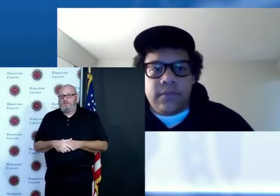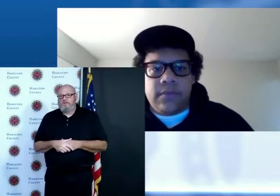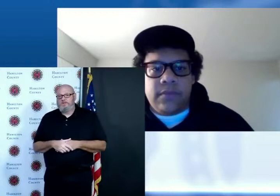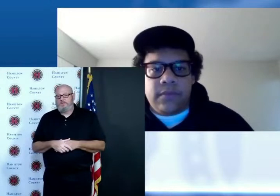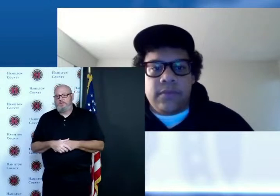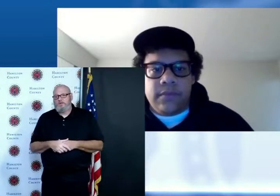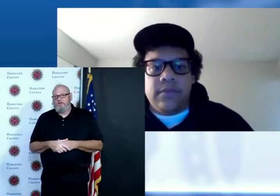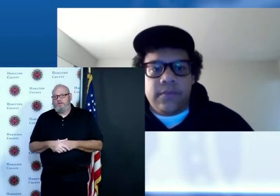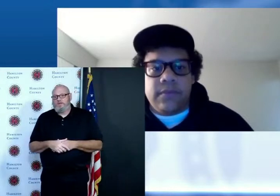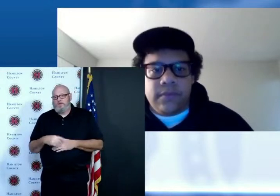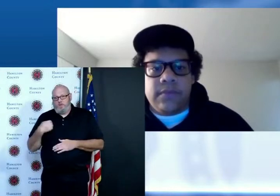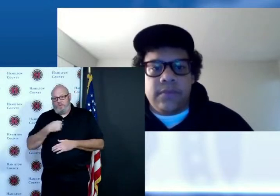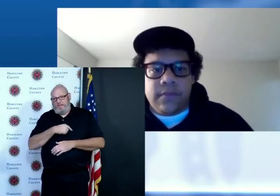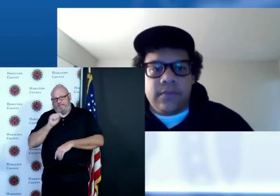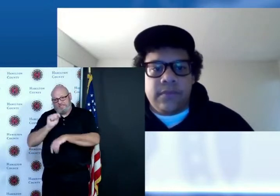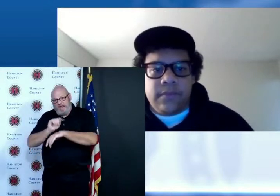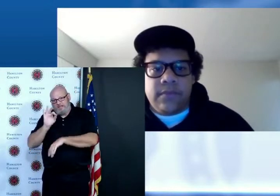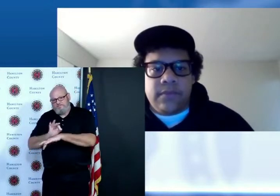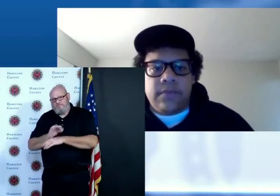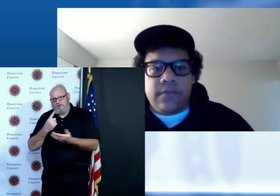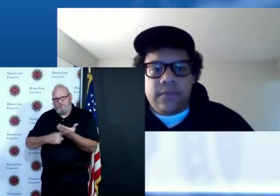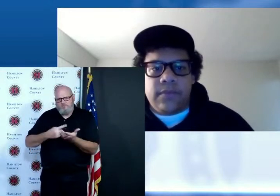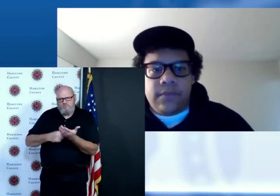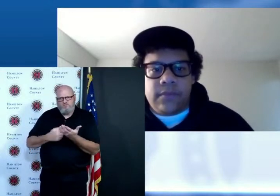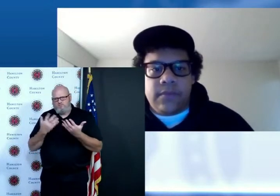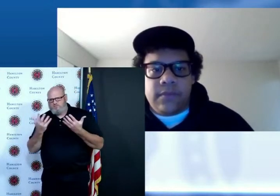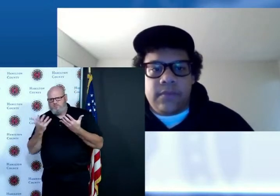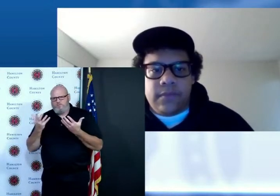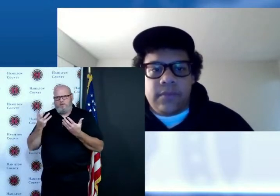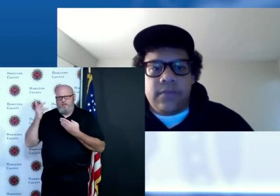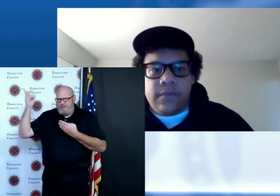going to do we're going to stay right at it we're going to be saying we need to be at the table